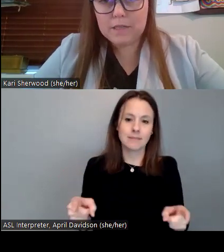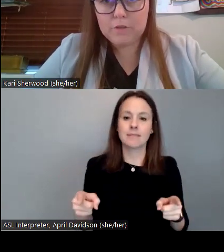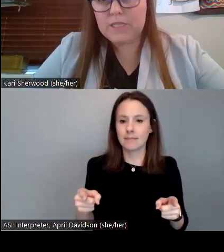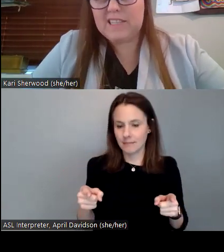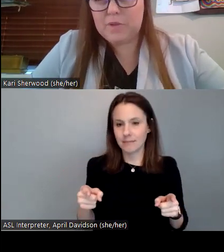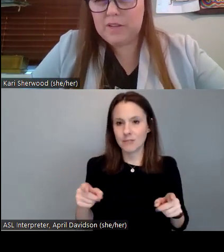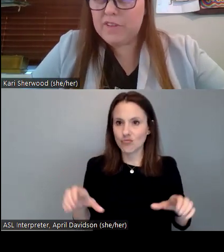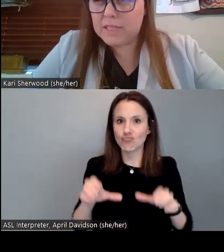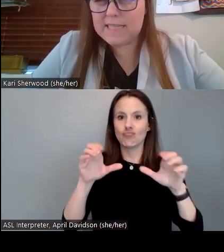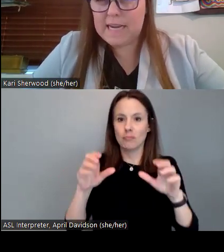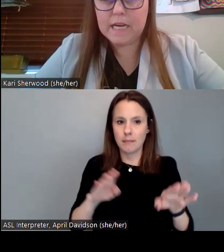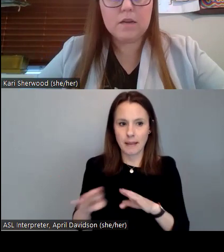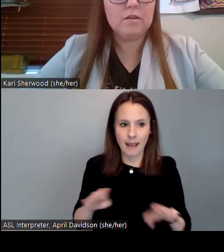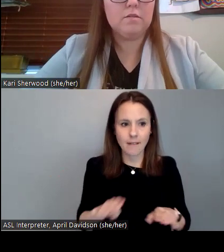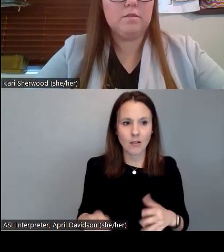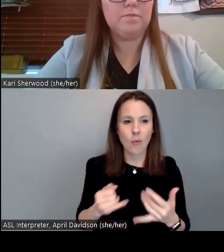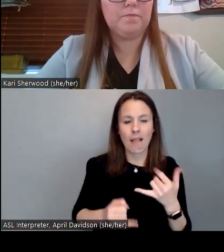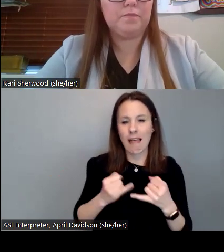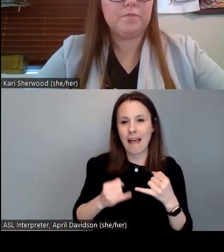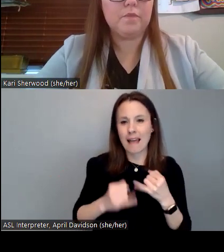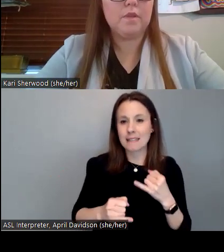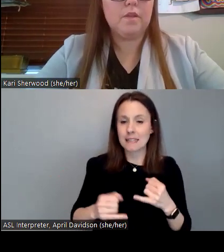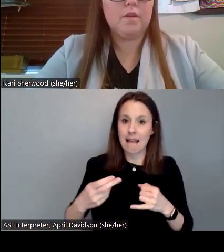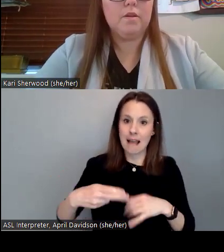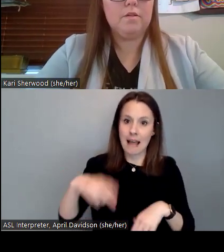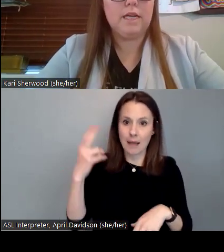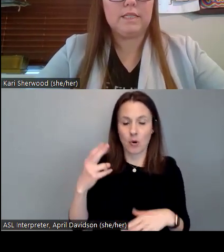that just doesn't really fit the setting.